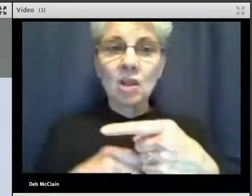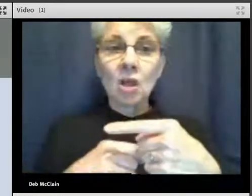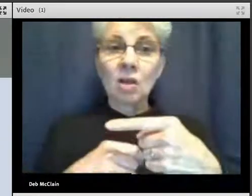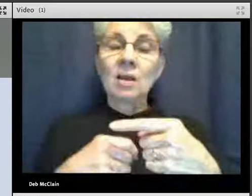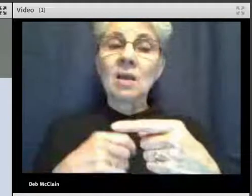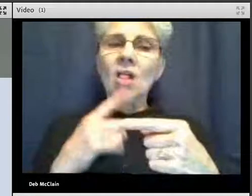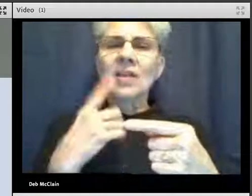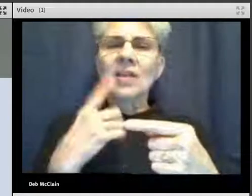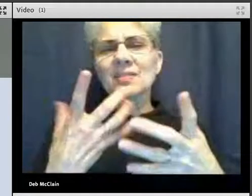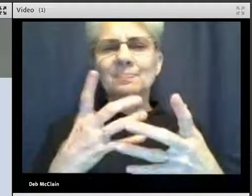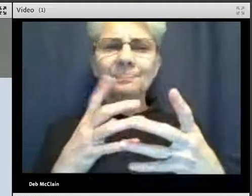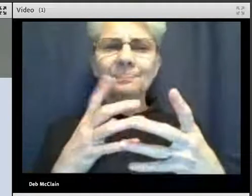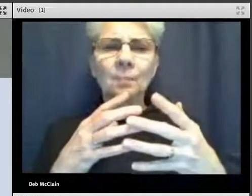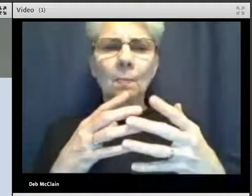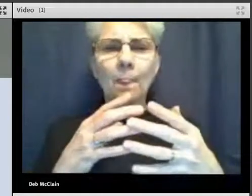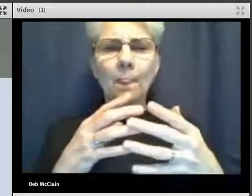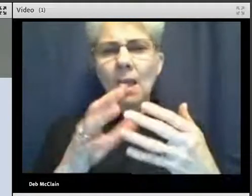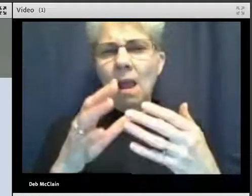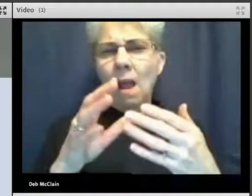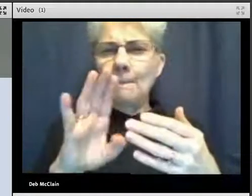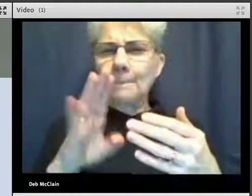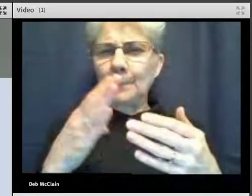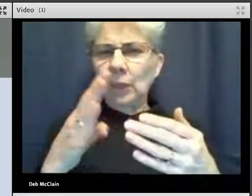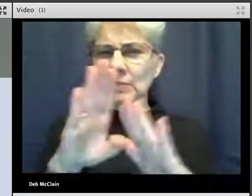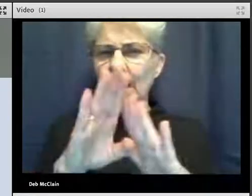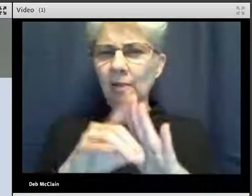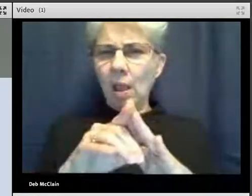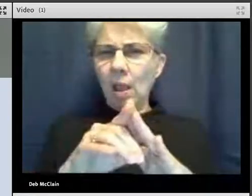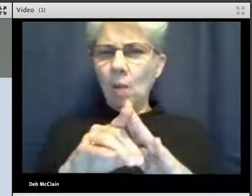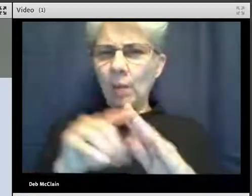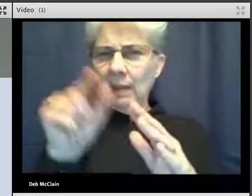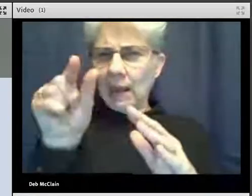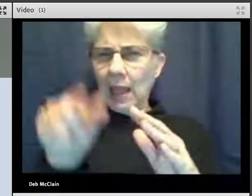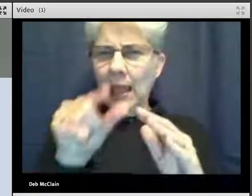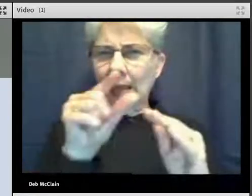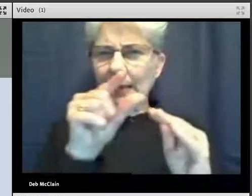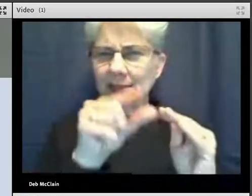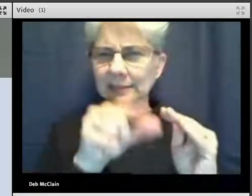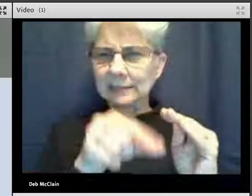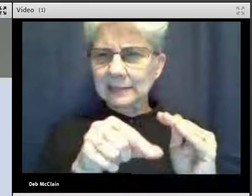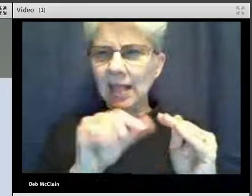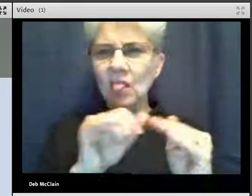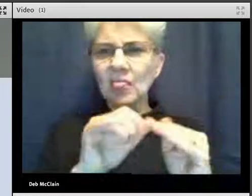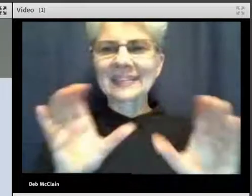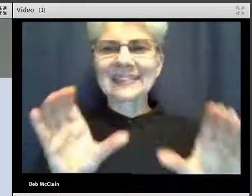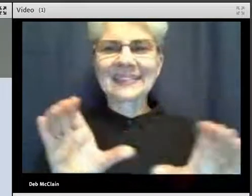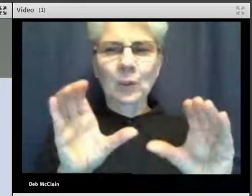there's sort of a bluish background with some lines in it. That is a decorative image.